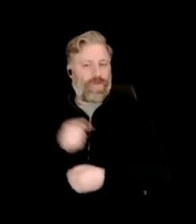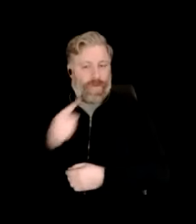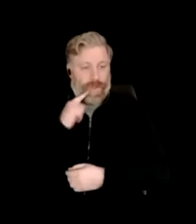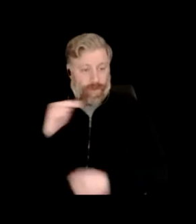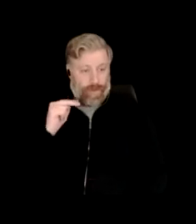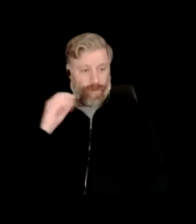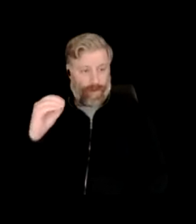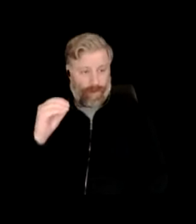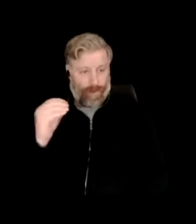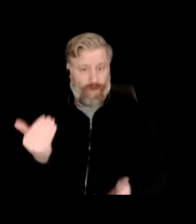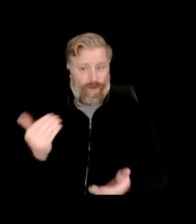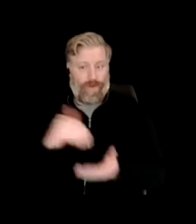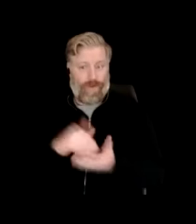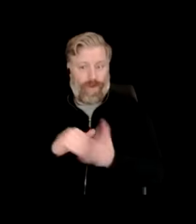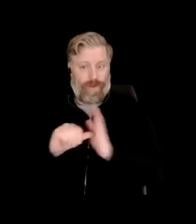but specifically not this.